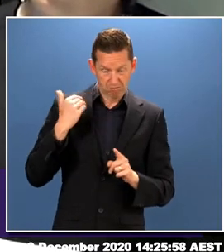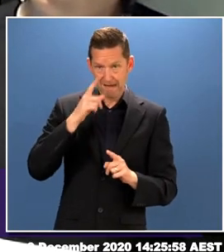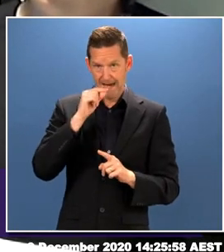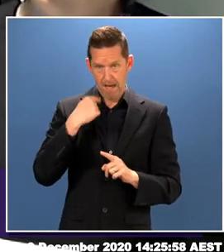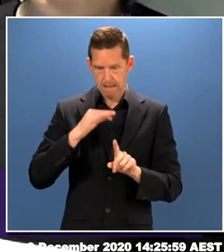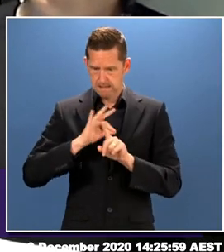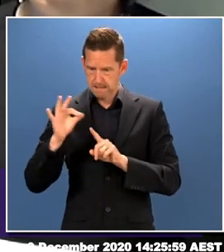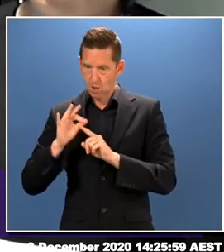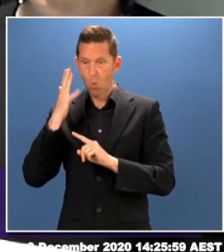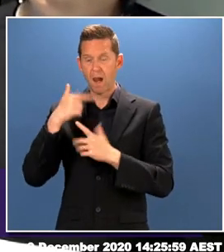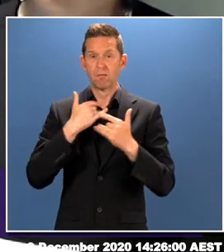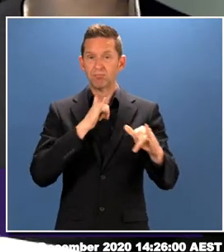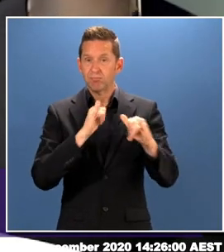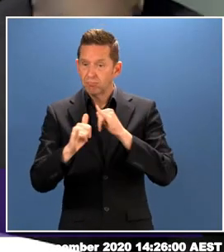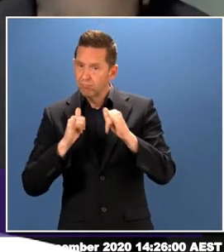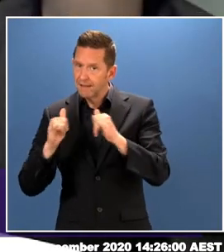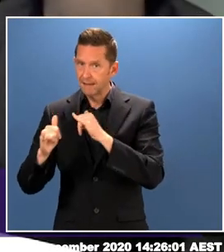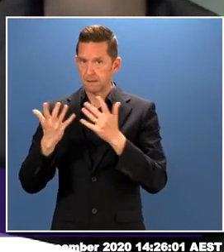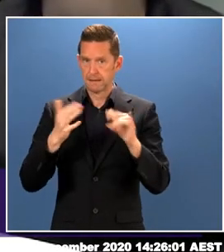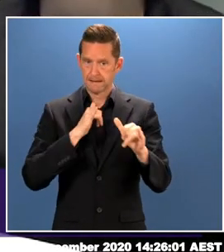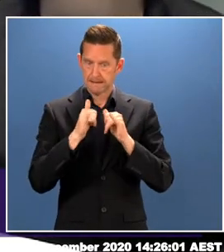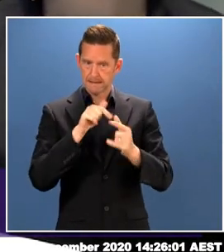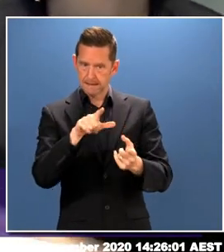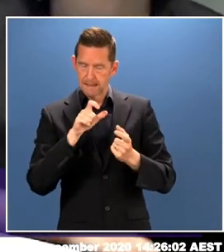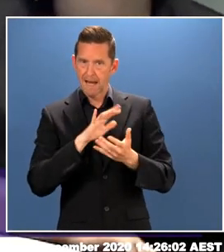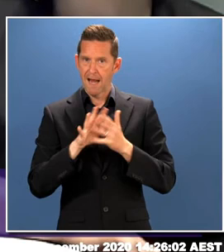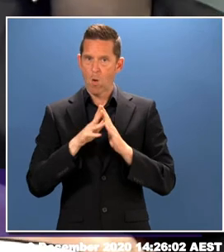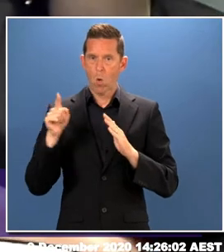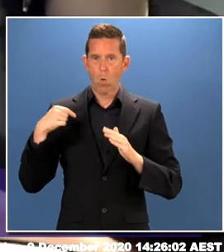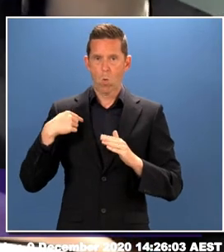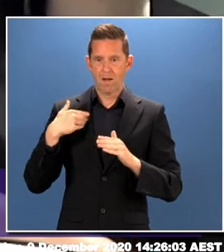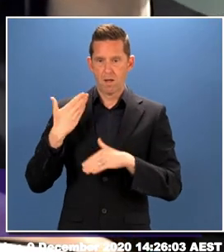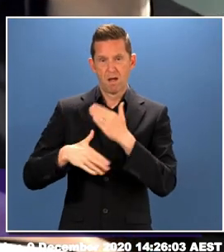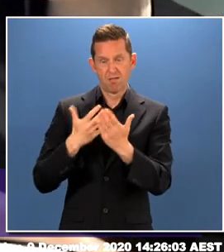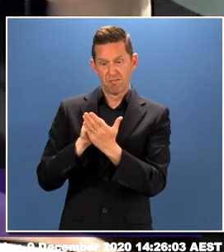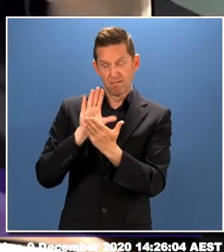recruitment rounds, even thinking about how we wrote job adverts and a whole